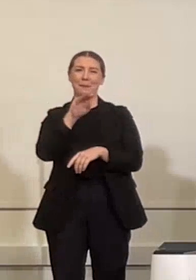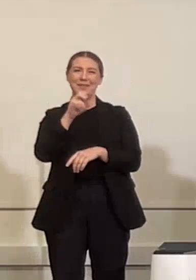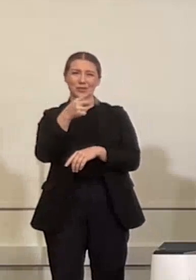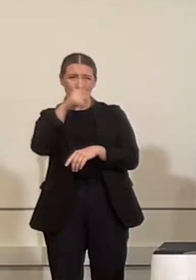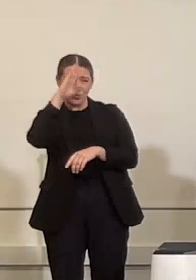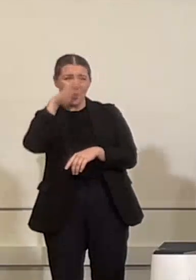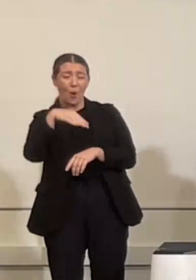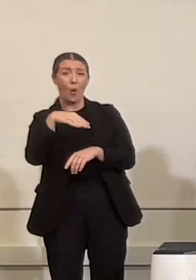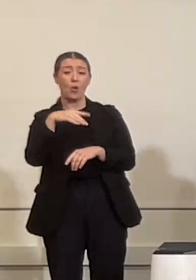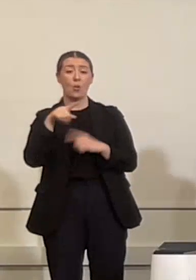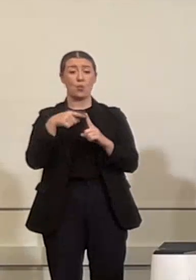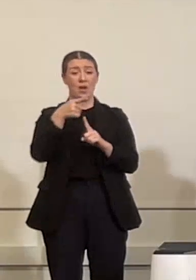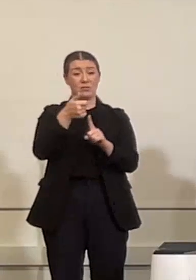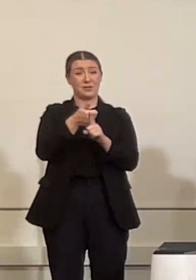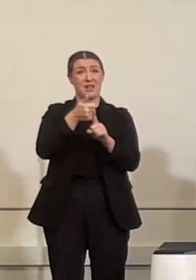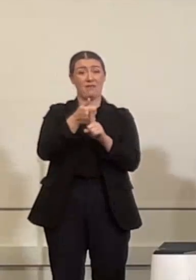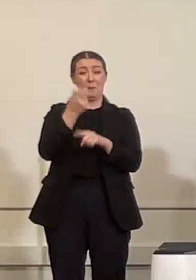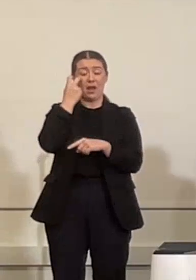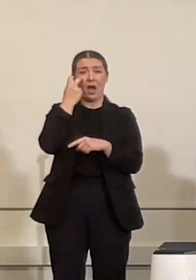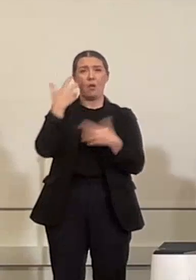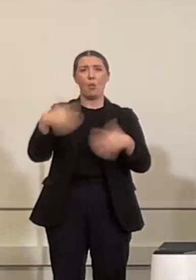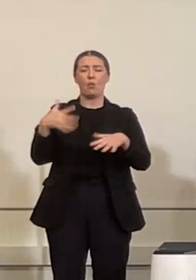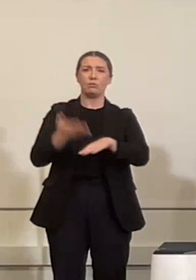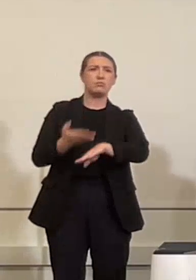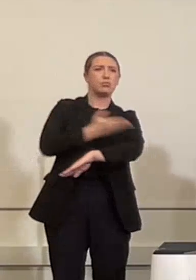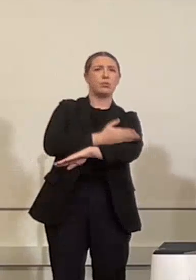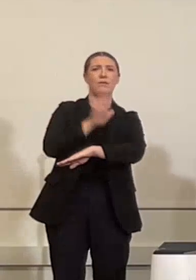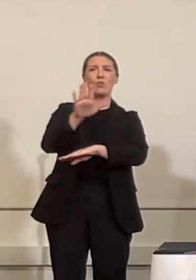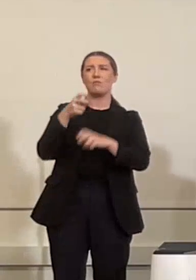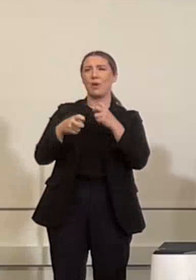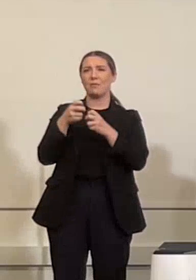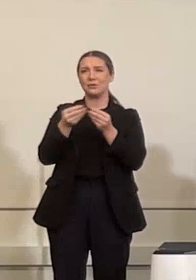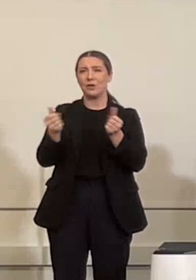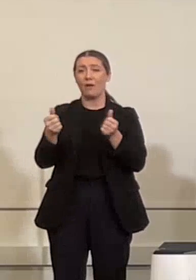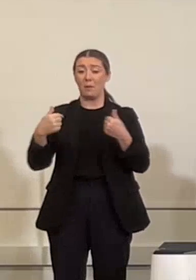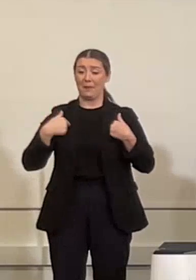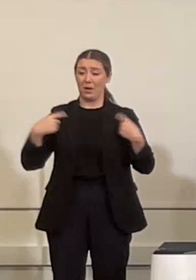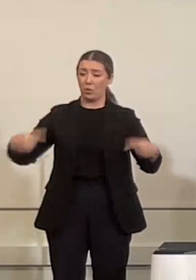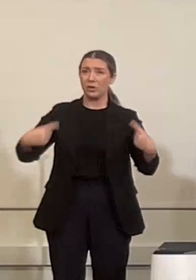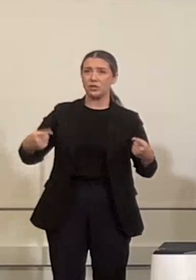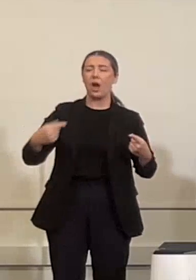You become a good problem solver. Me, with my wheelchair, I've become a good planner and